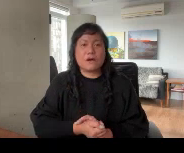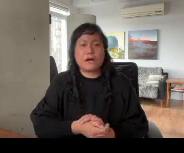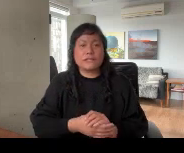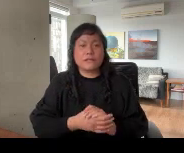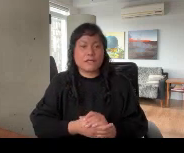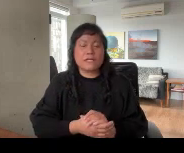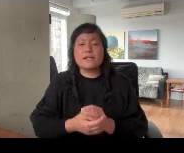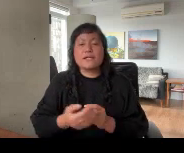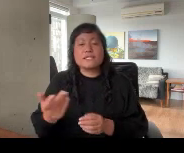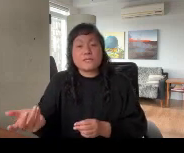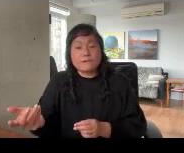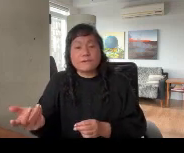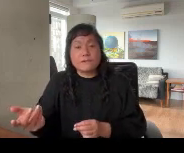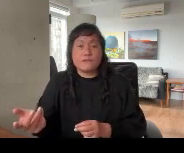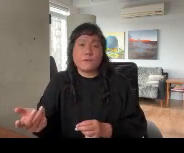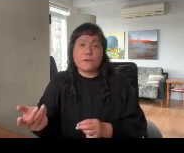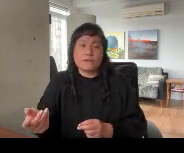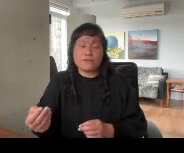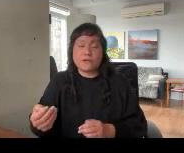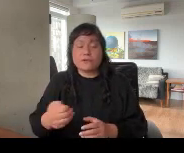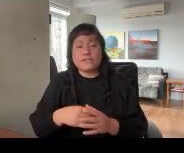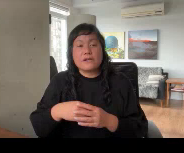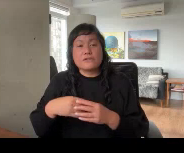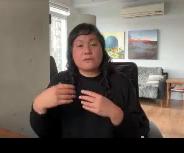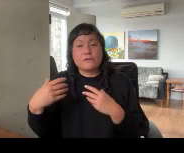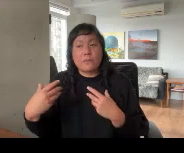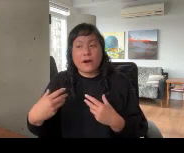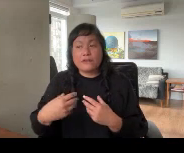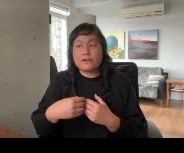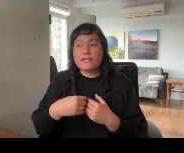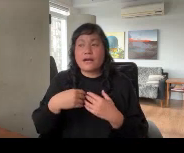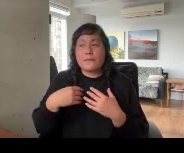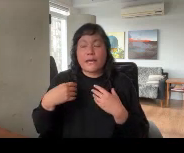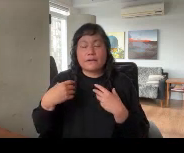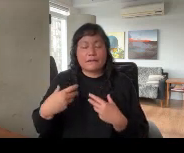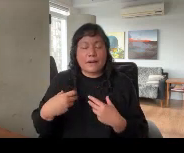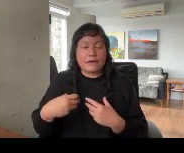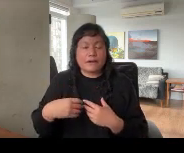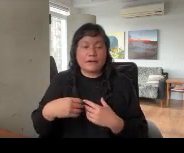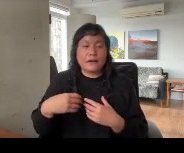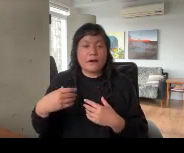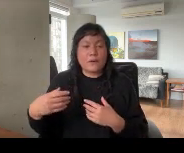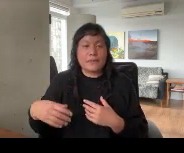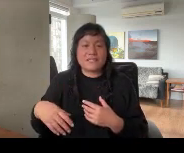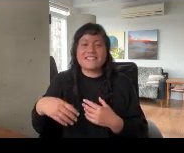digital content specifically for instructors. So we've partnered and collaborated on an ongoing